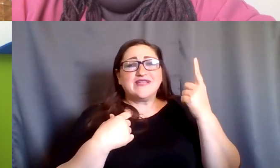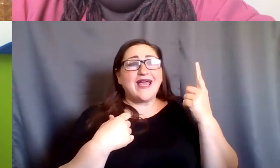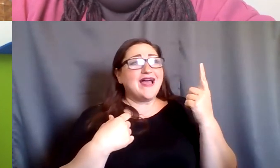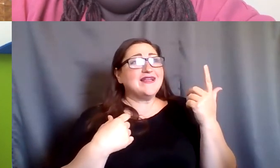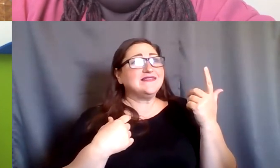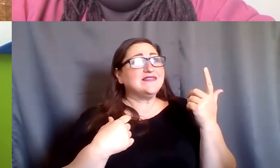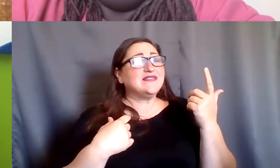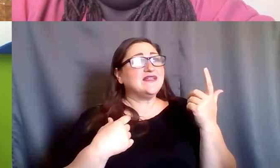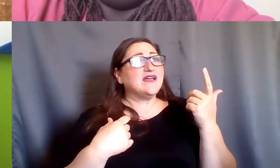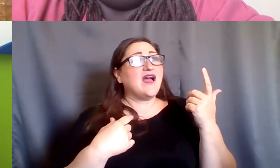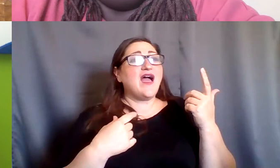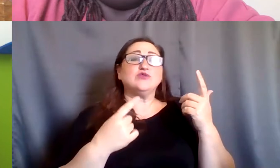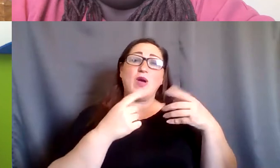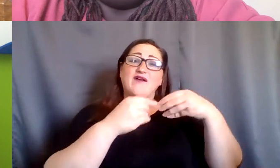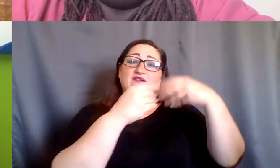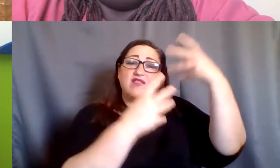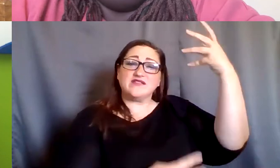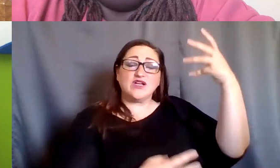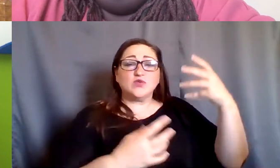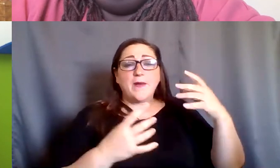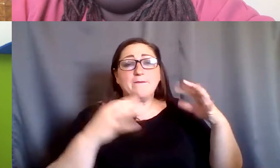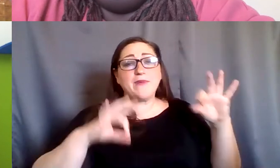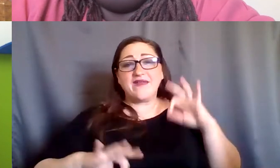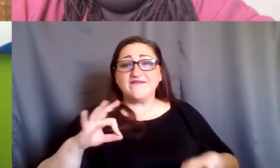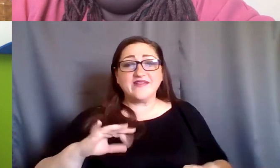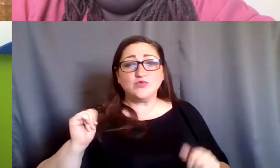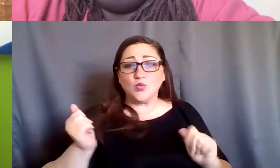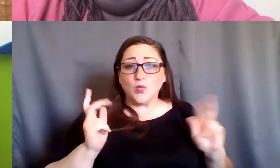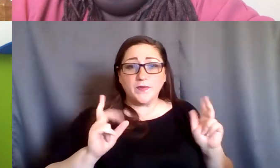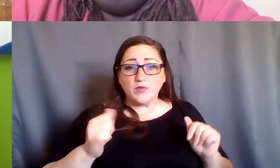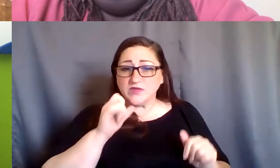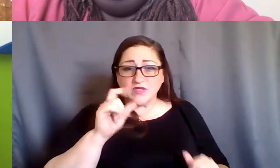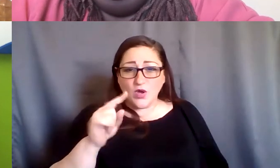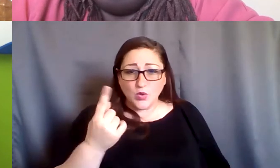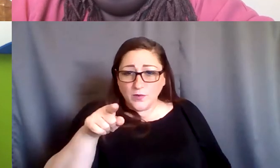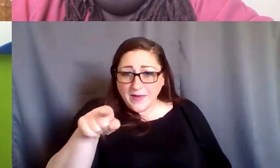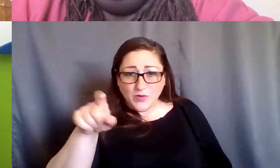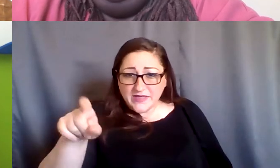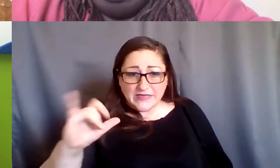We have to really evaluate the perceptions of disability and who needs them.